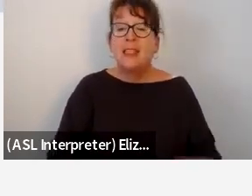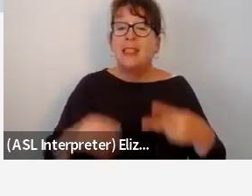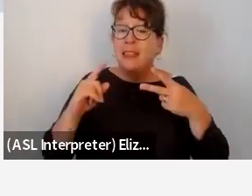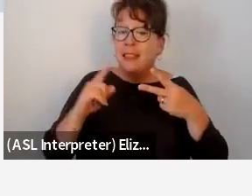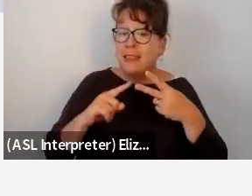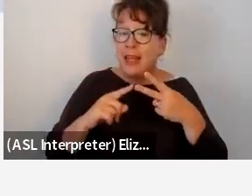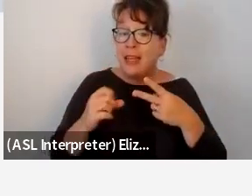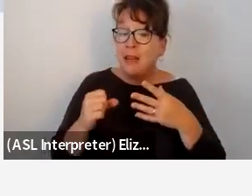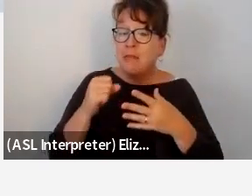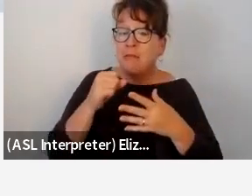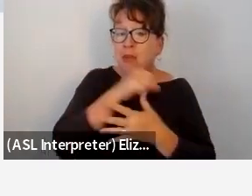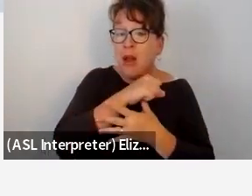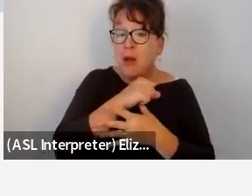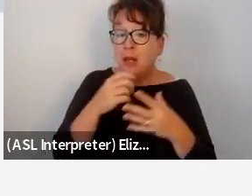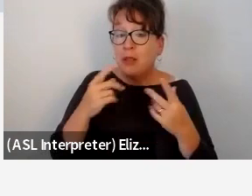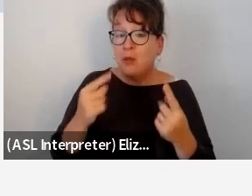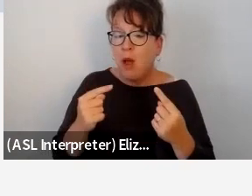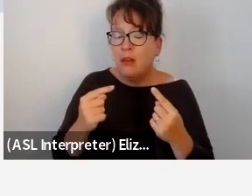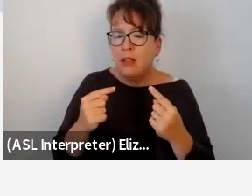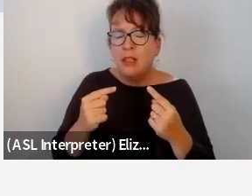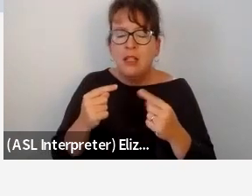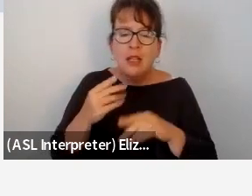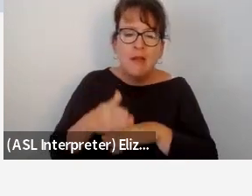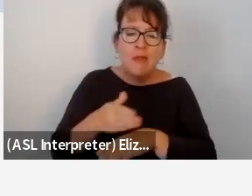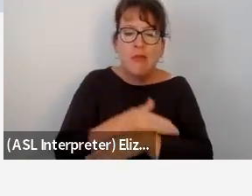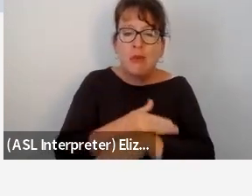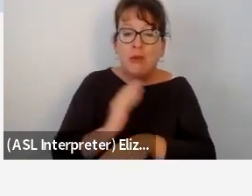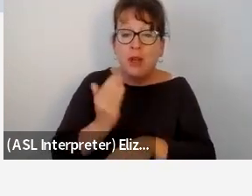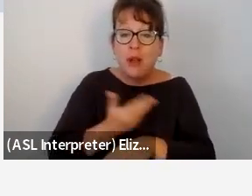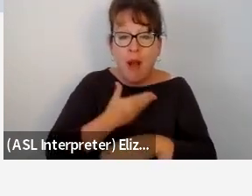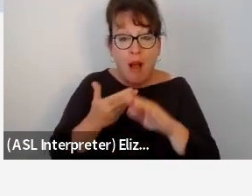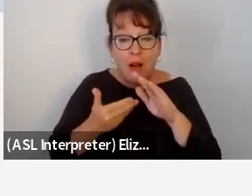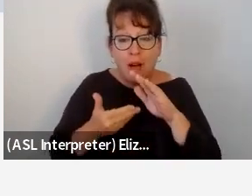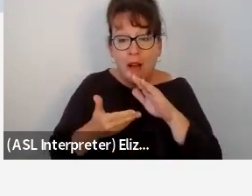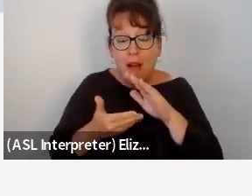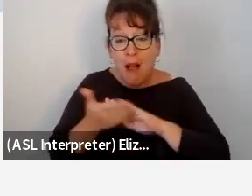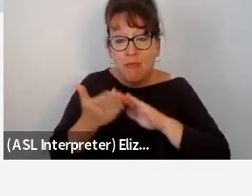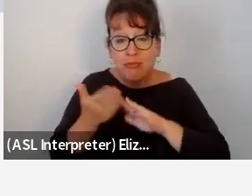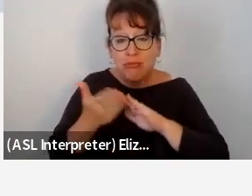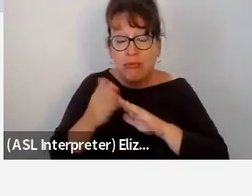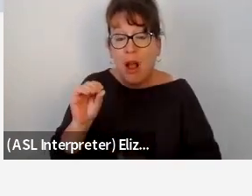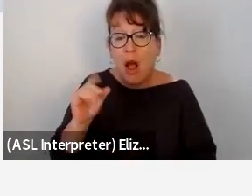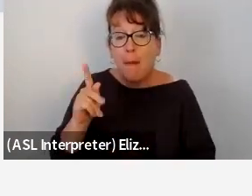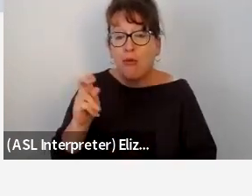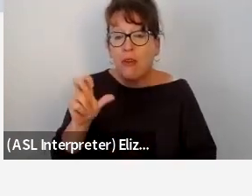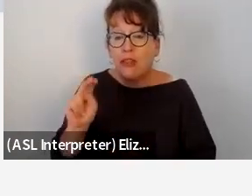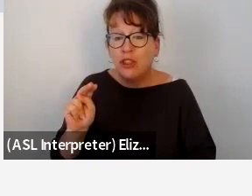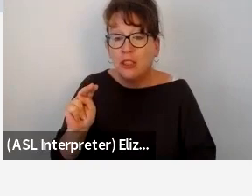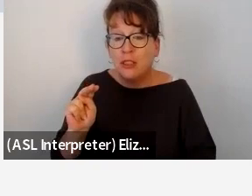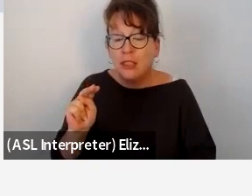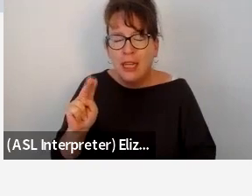then close around May, giving a 90-day period of time. And then we are anticipating we would select